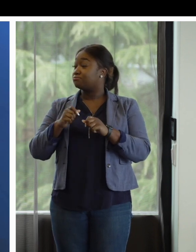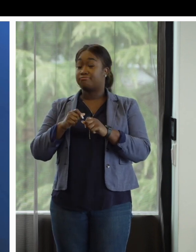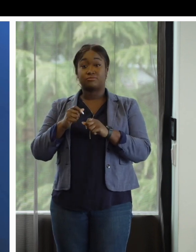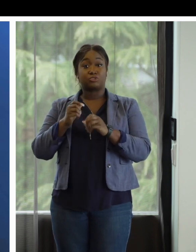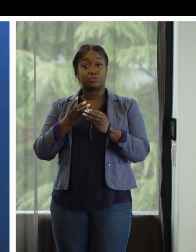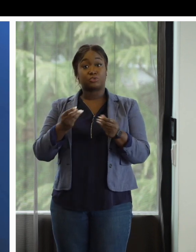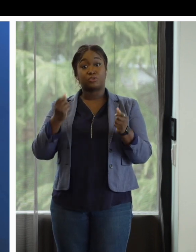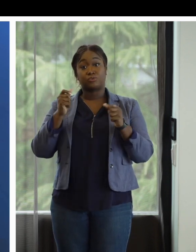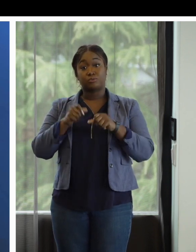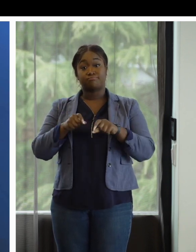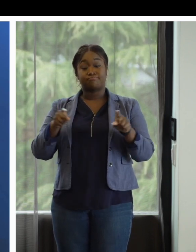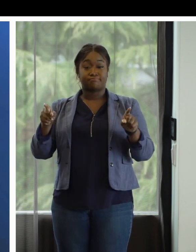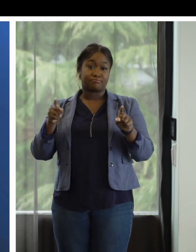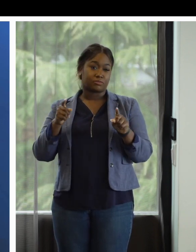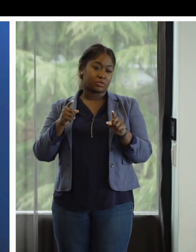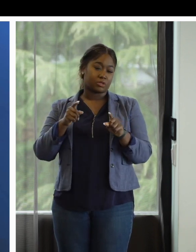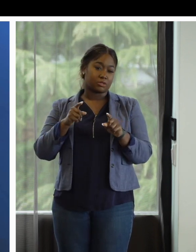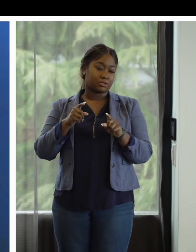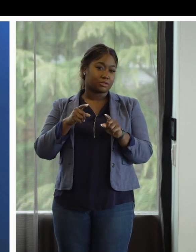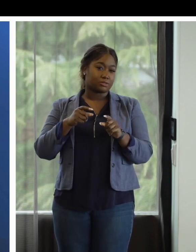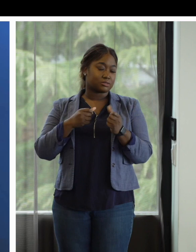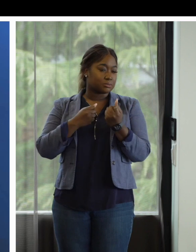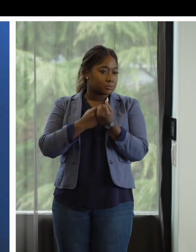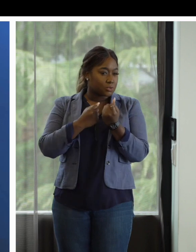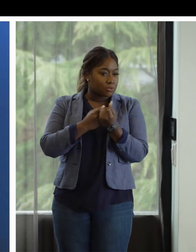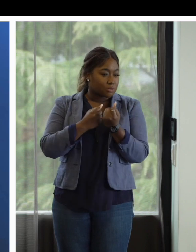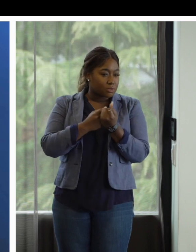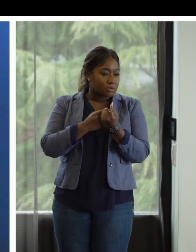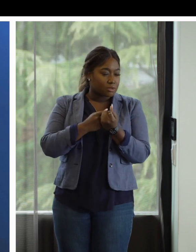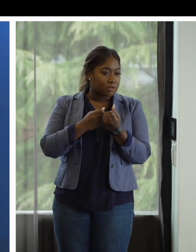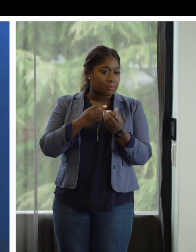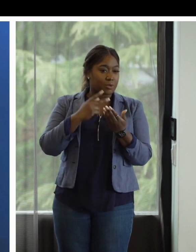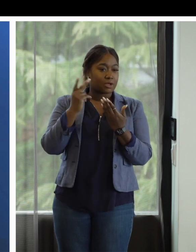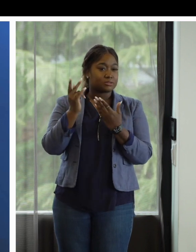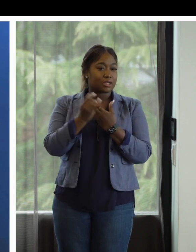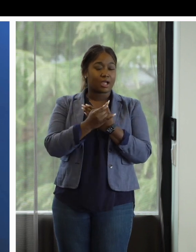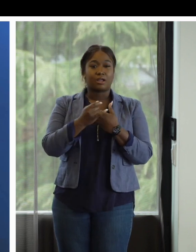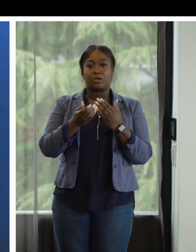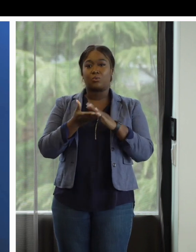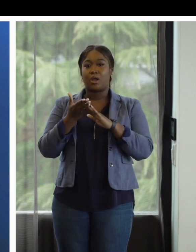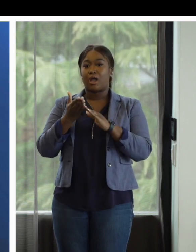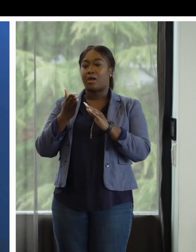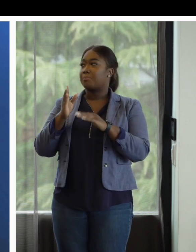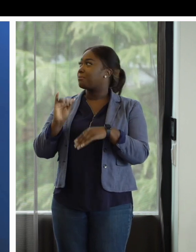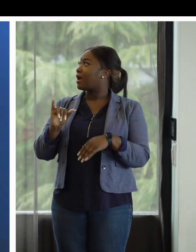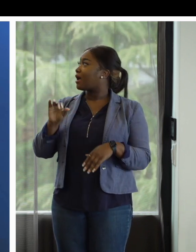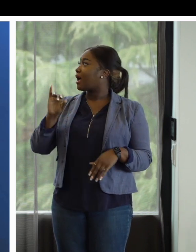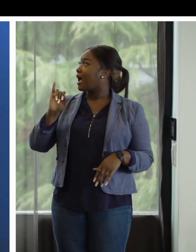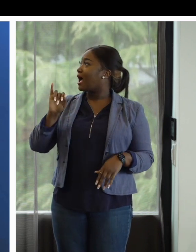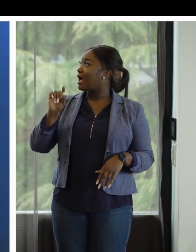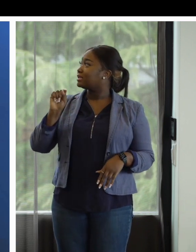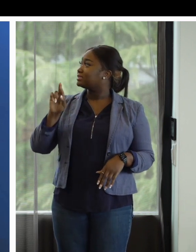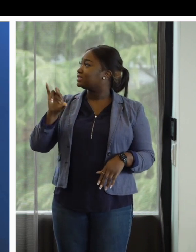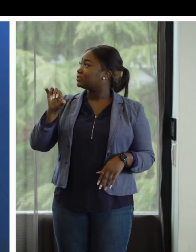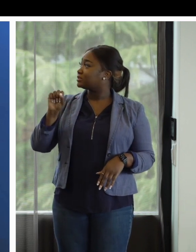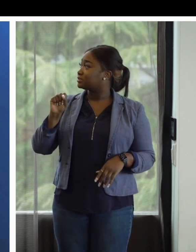A project which is primed by Arcturus currently underway Developing the